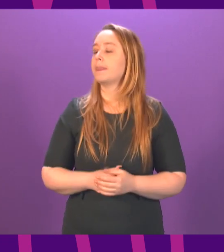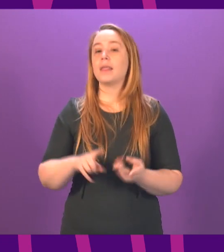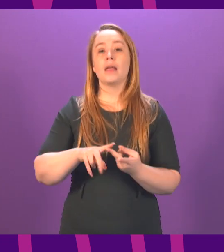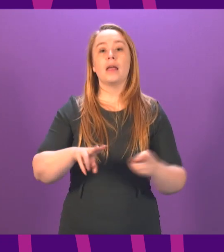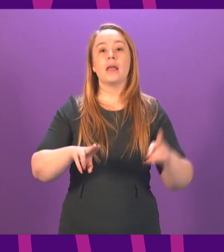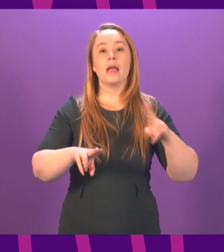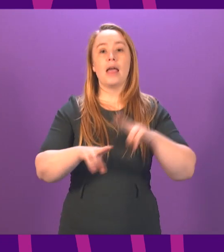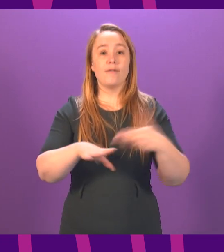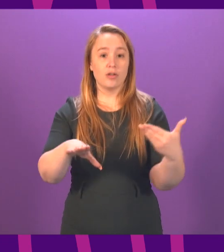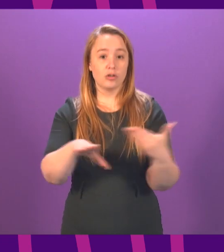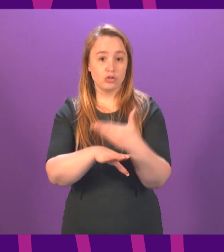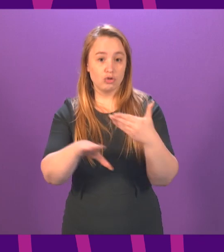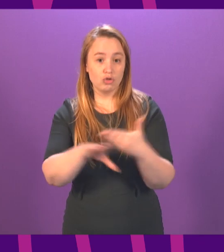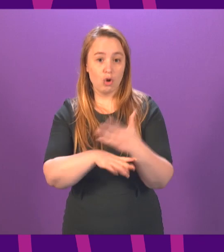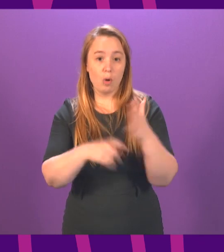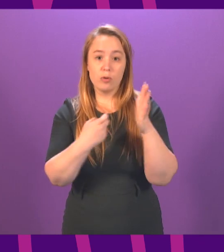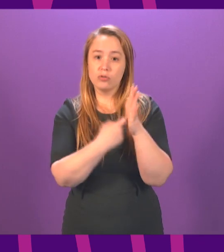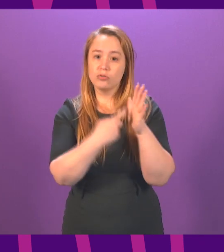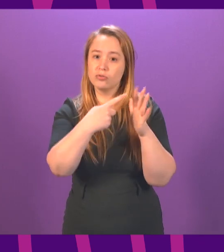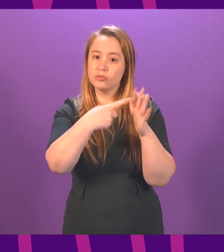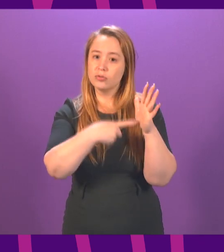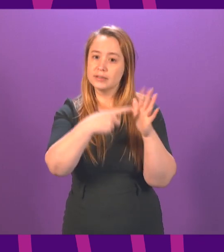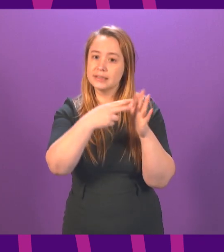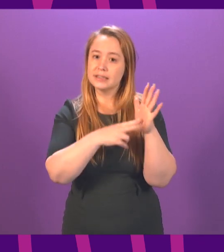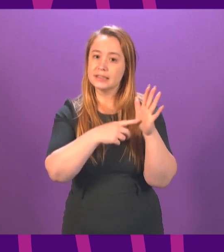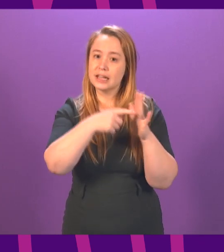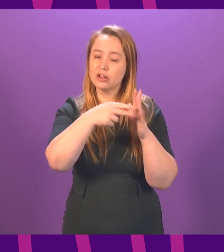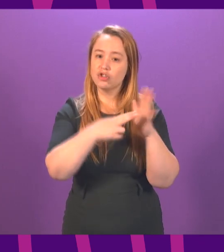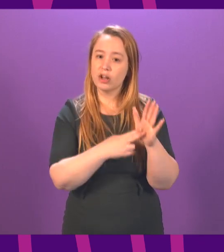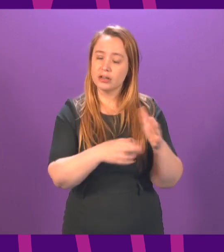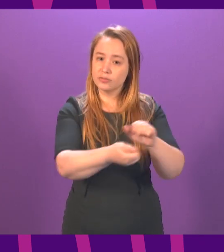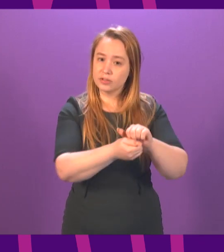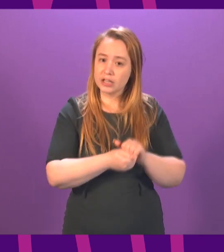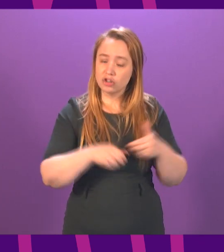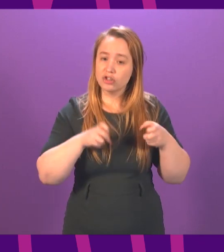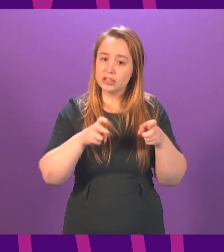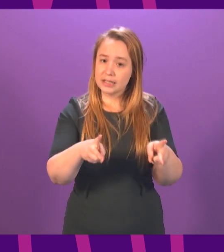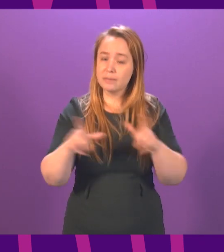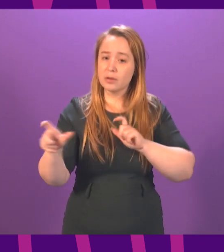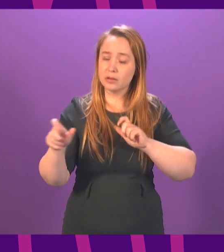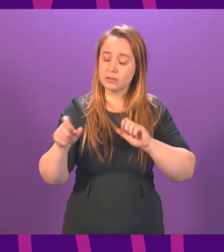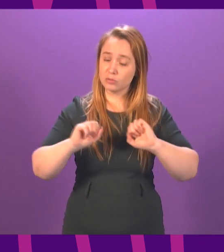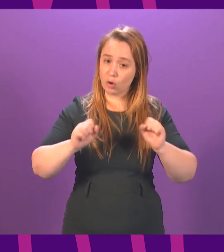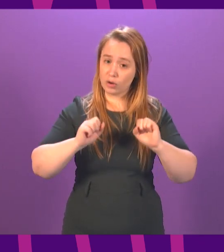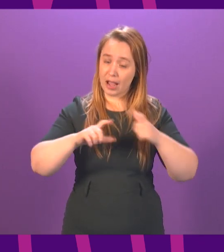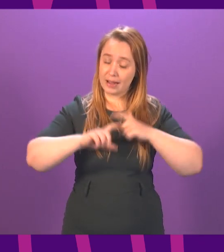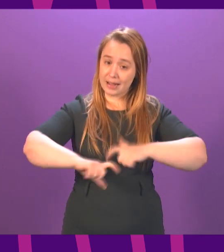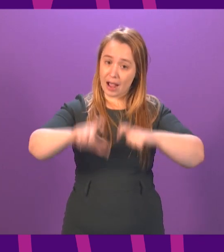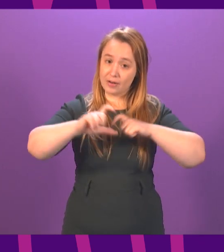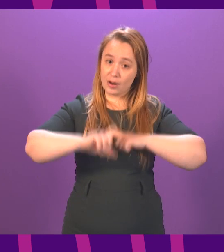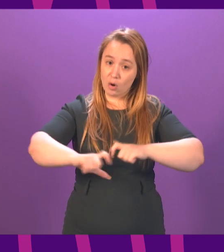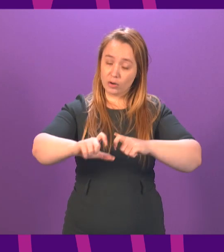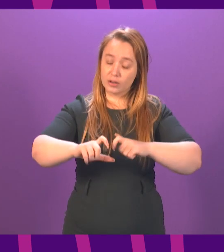prematurely, while we still have any degree of Covid restrictions that put constraints on the